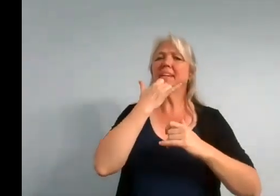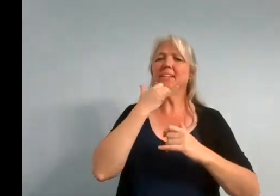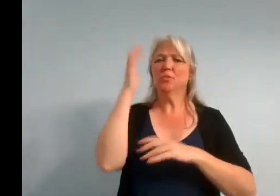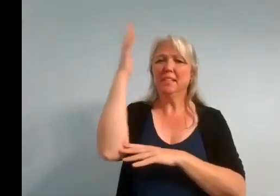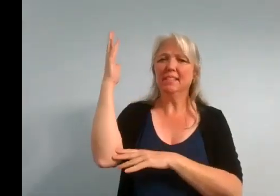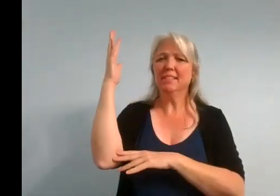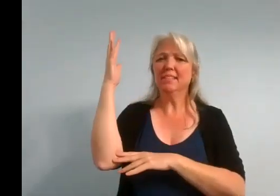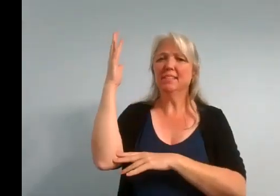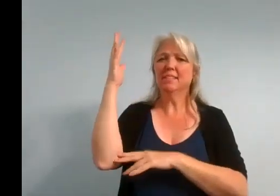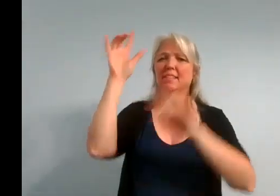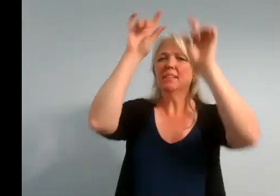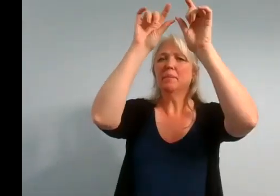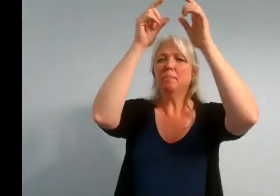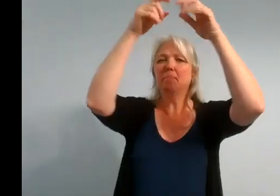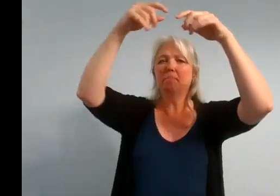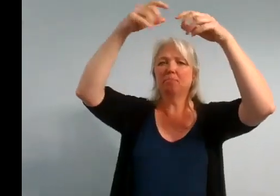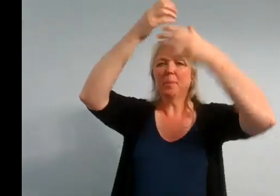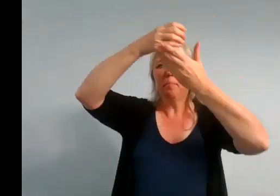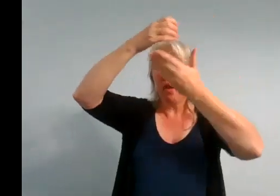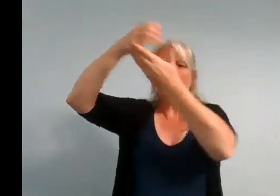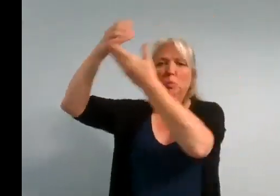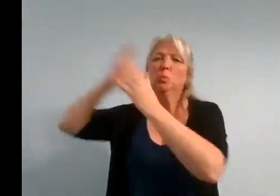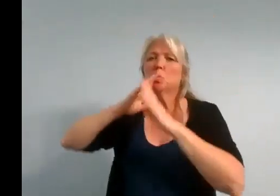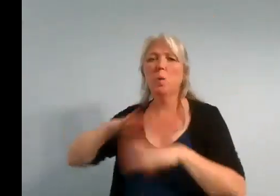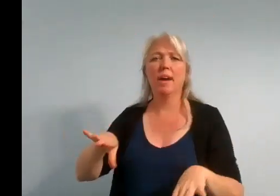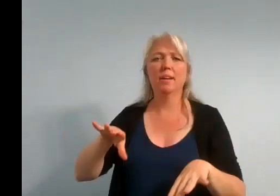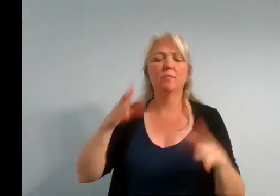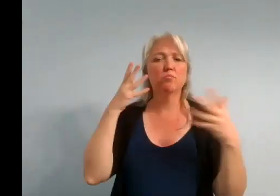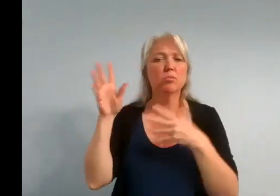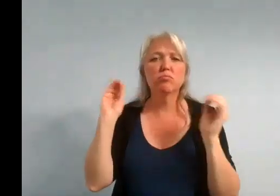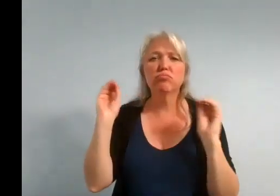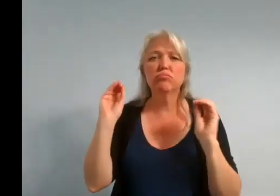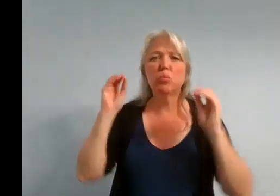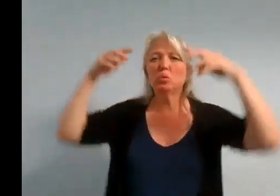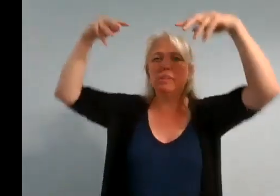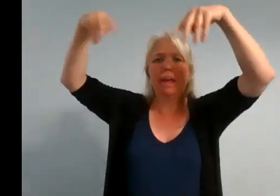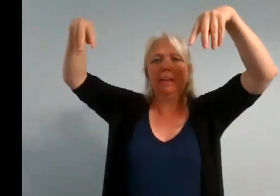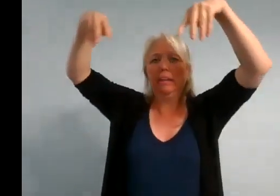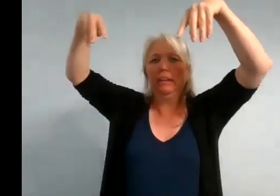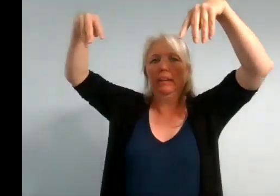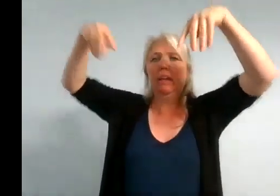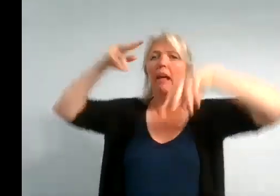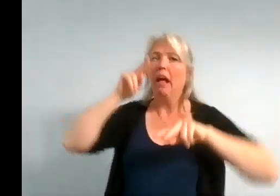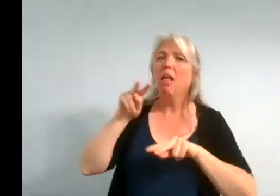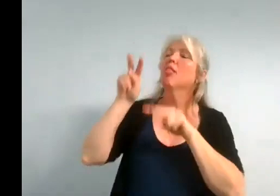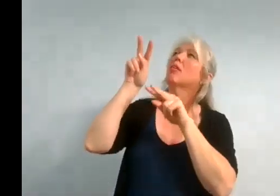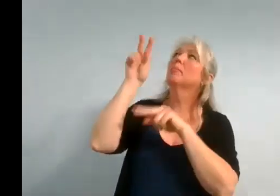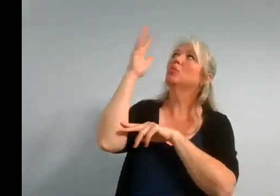breeze, so they were just hanging there. I looked at the tree and then I looked up at the sky.